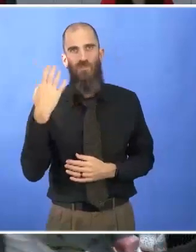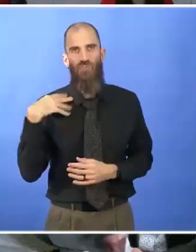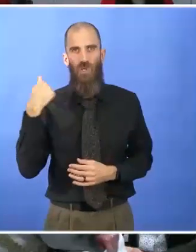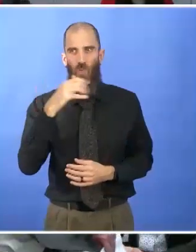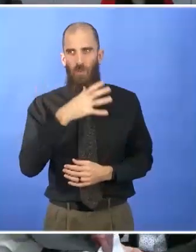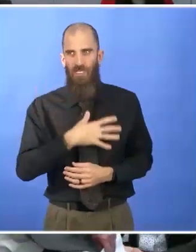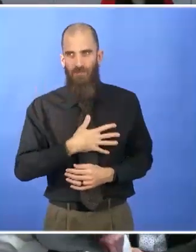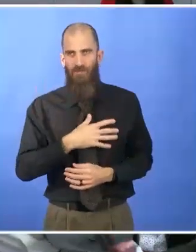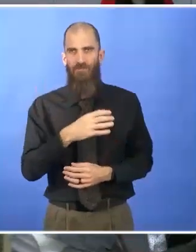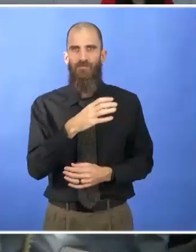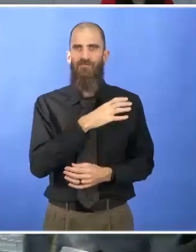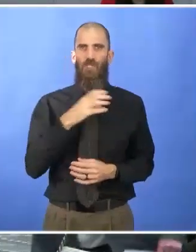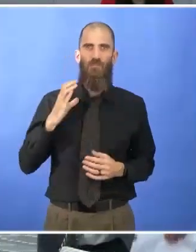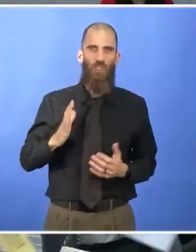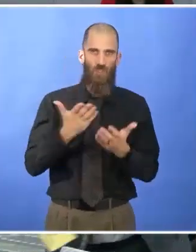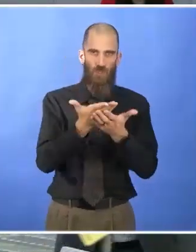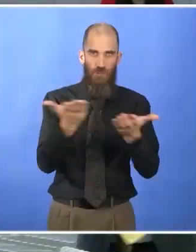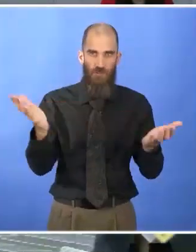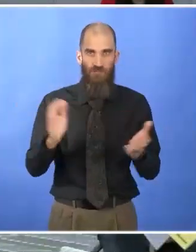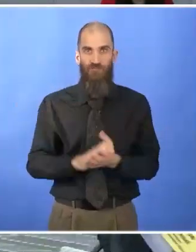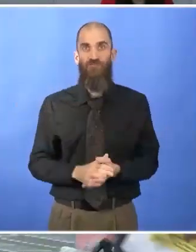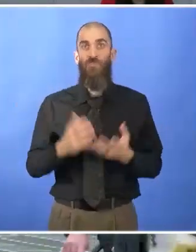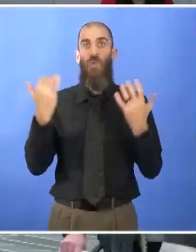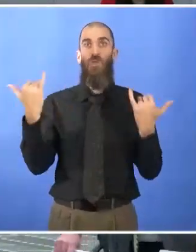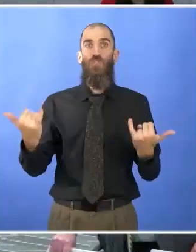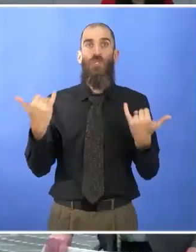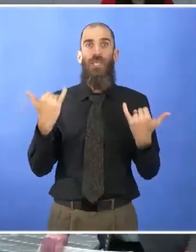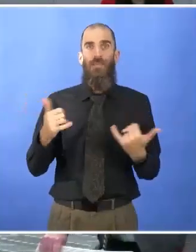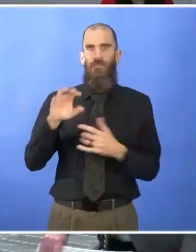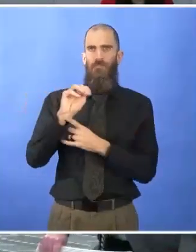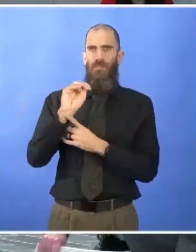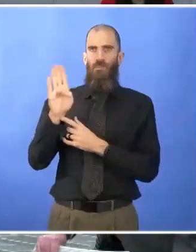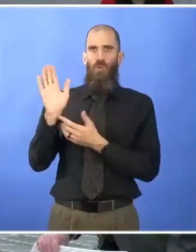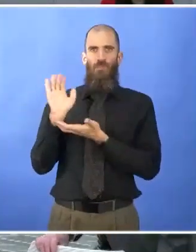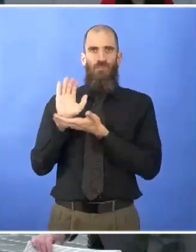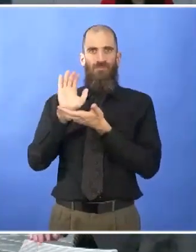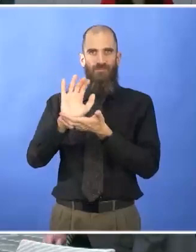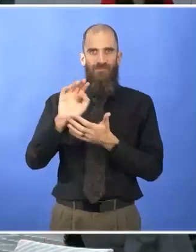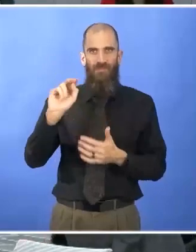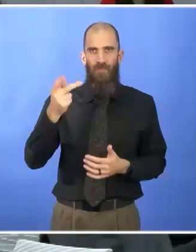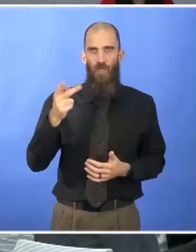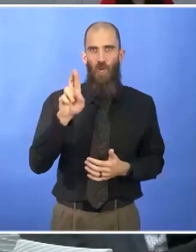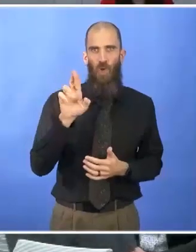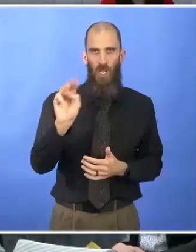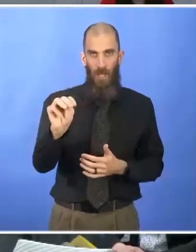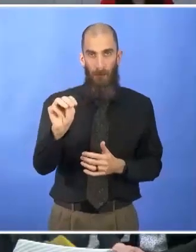MS. SAUER, PLEASE RECEIVED. = PROCEED -- PROCEED.